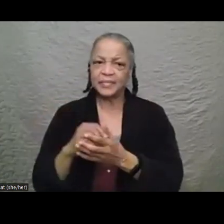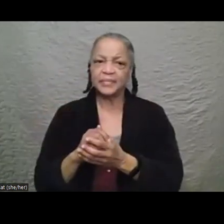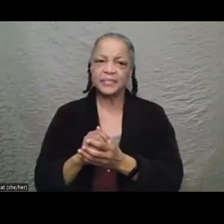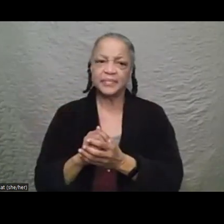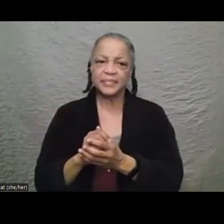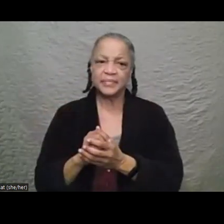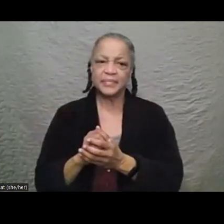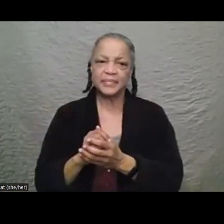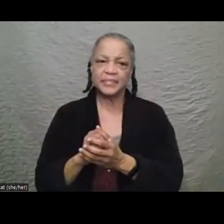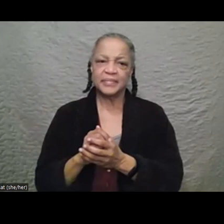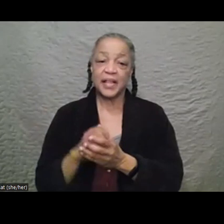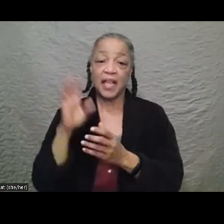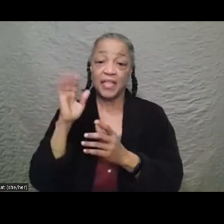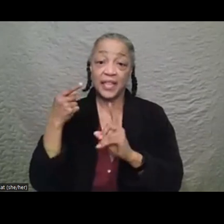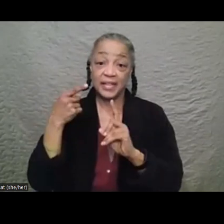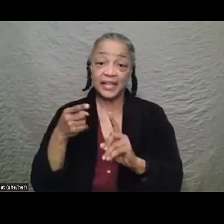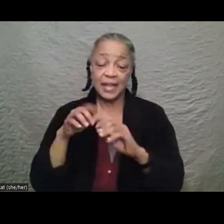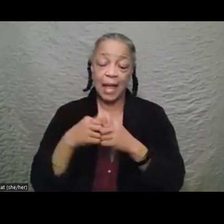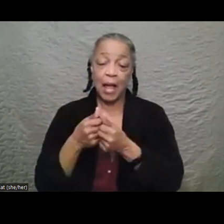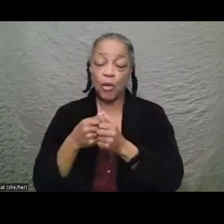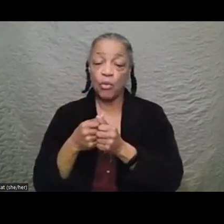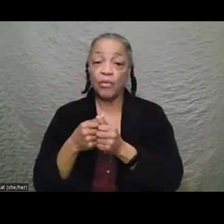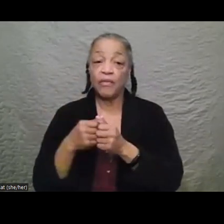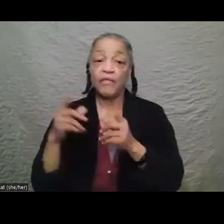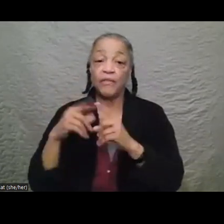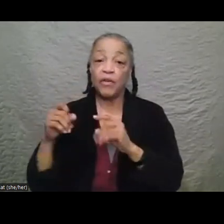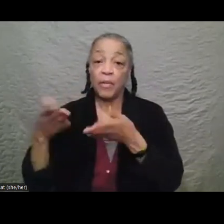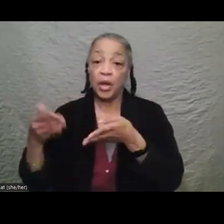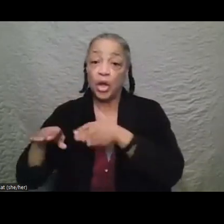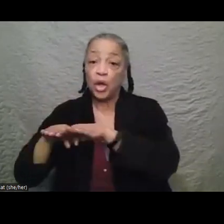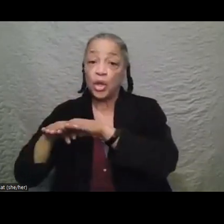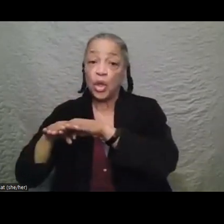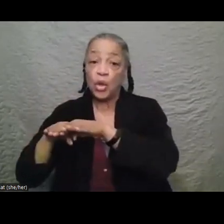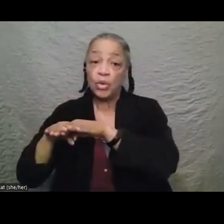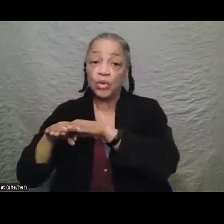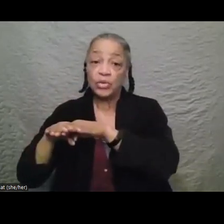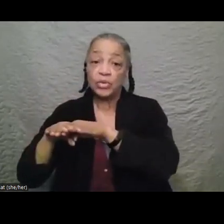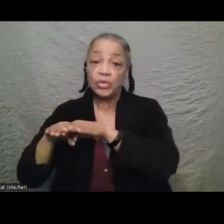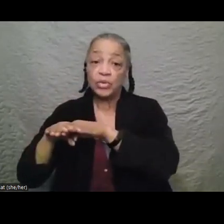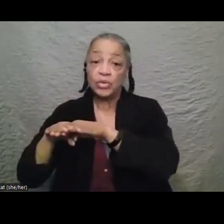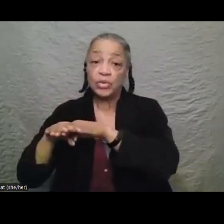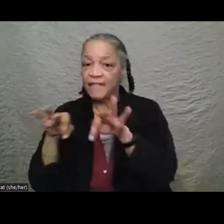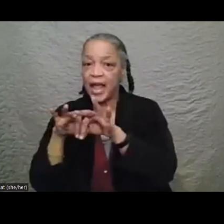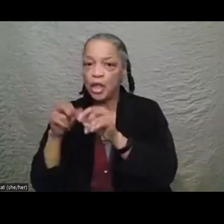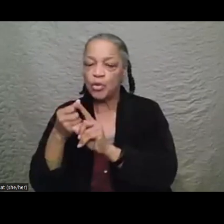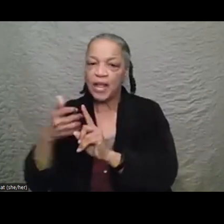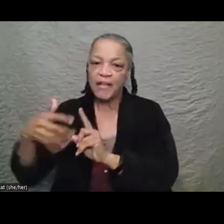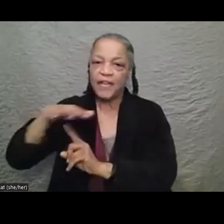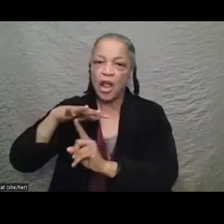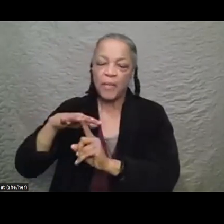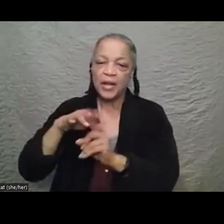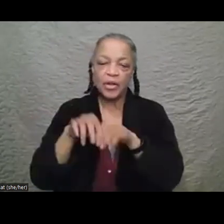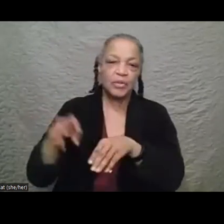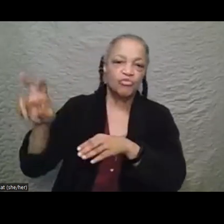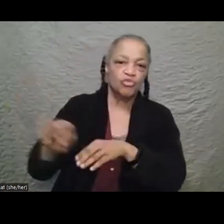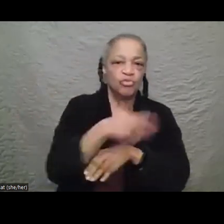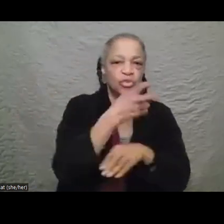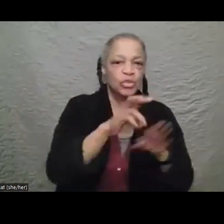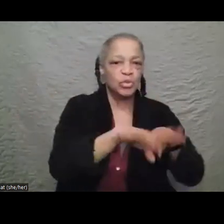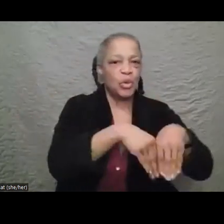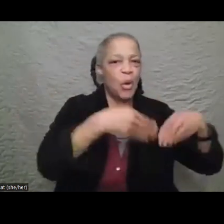This is how we transition from a close, not a valued environment to an open , healthy